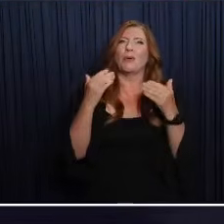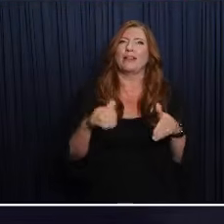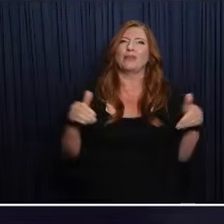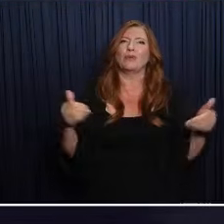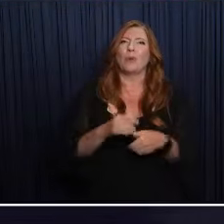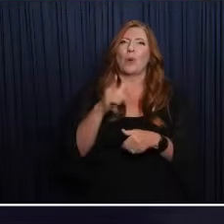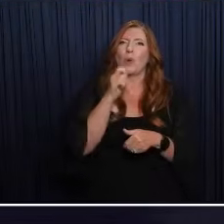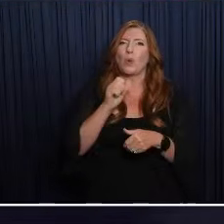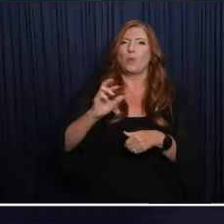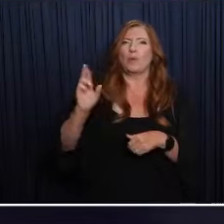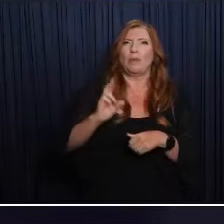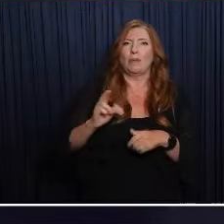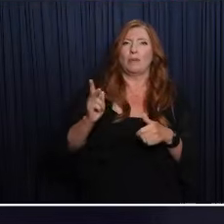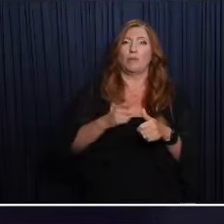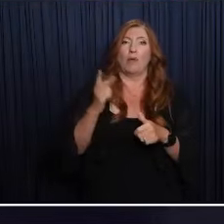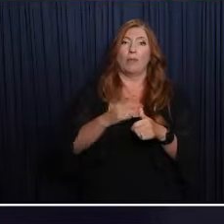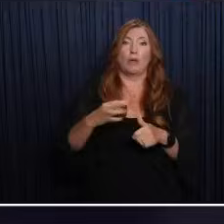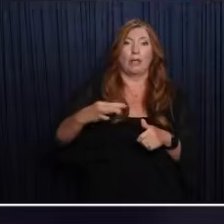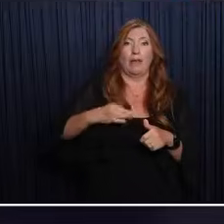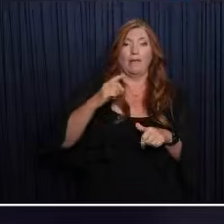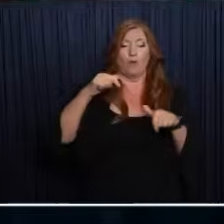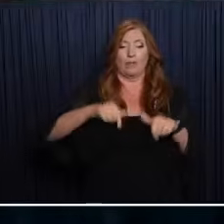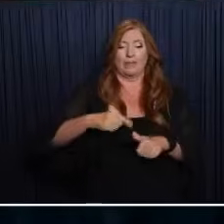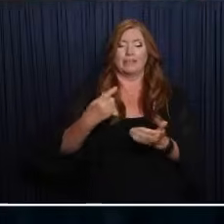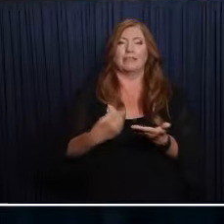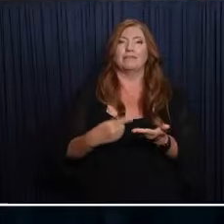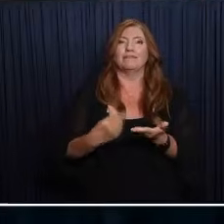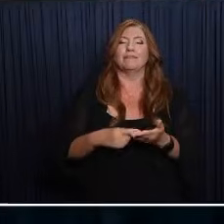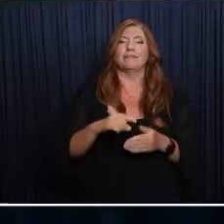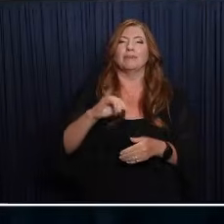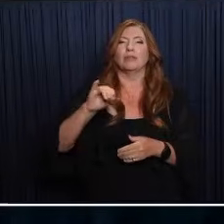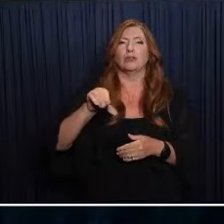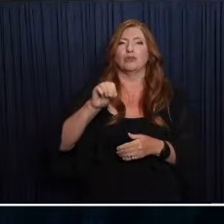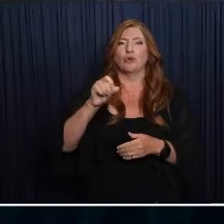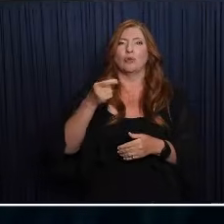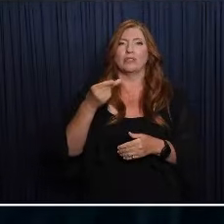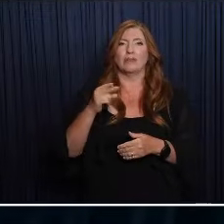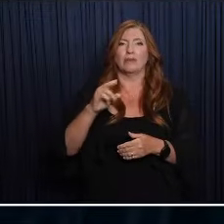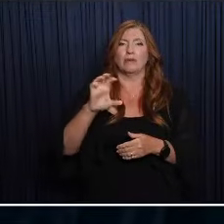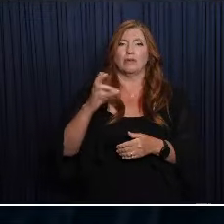AND WITH THAT, LET'S